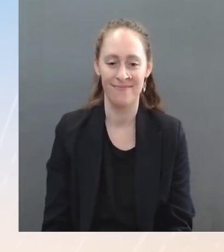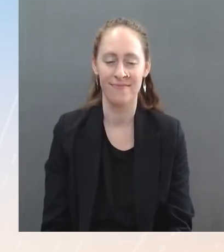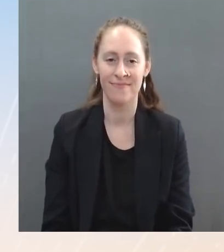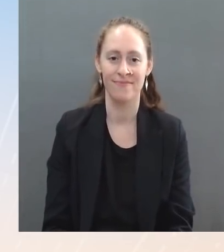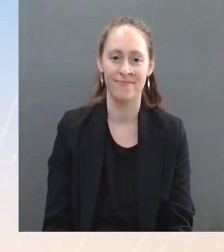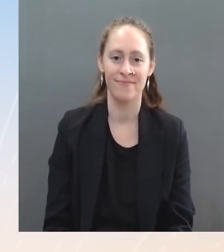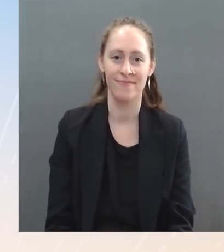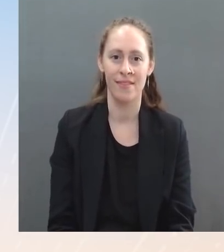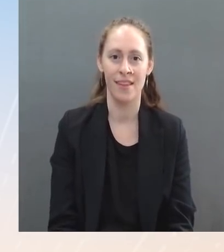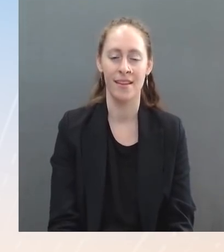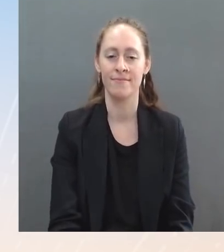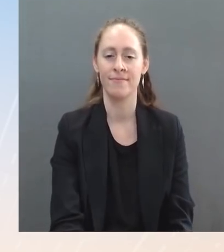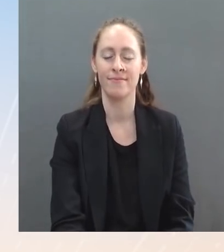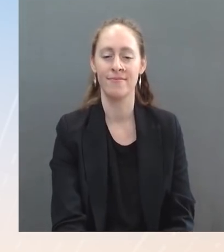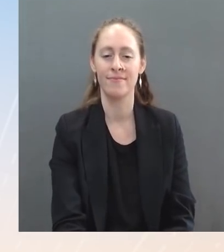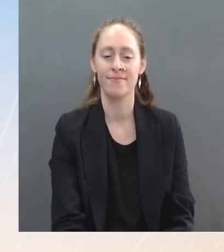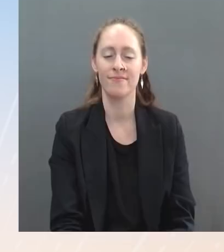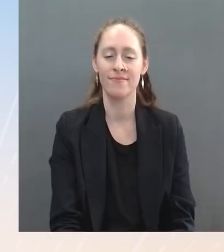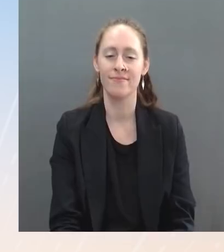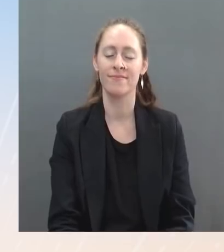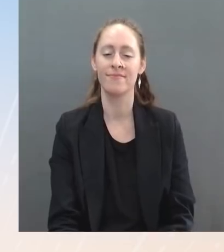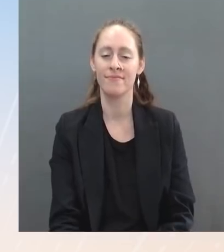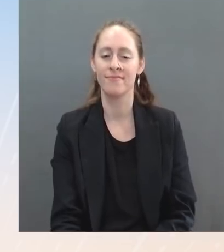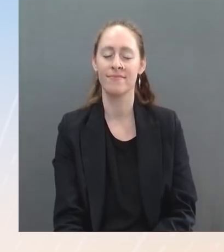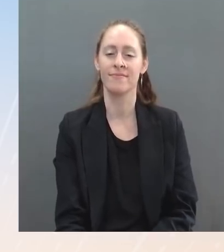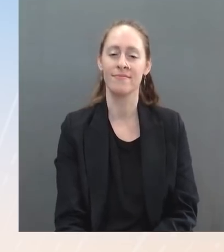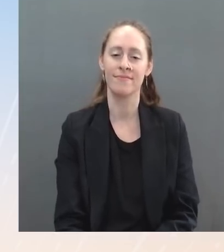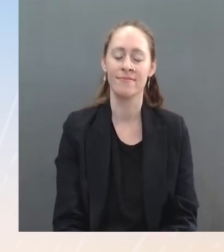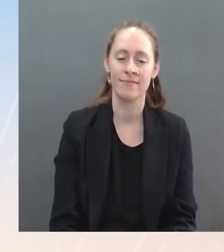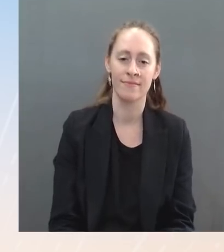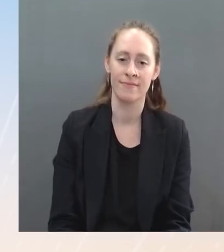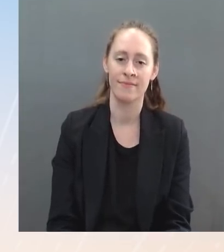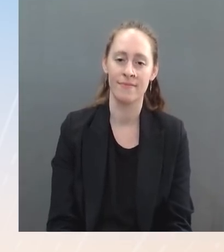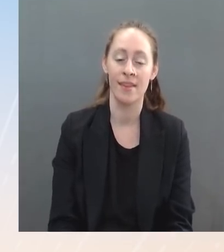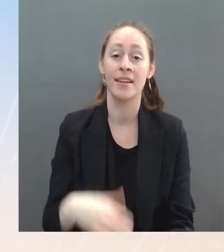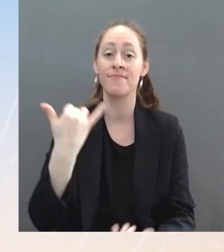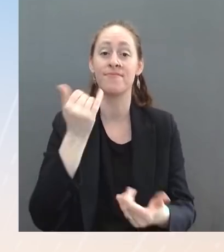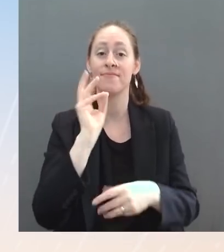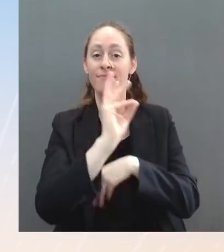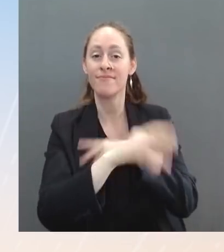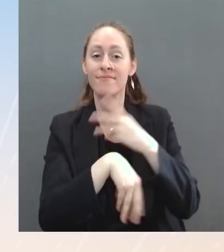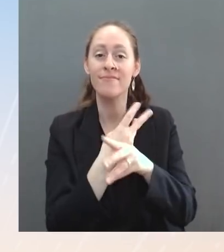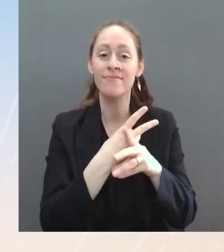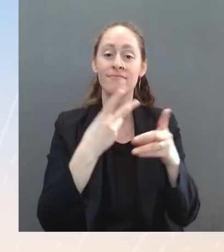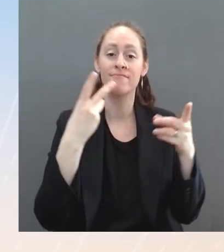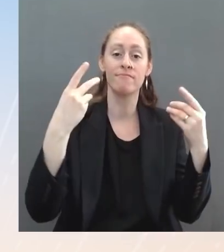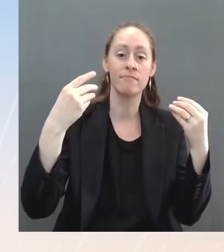and global energy markets today provide the clearest possible signal why the United States needs to do